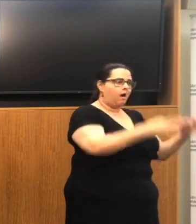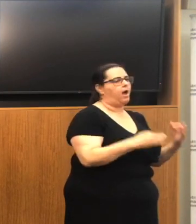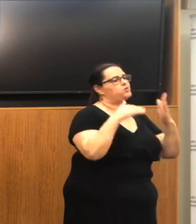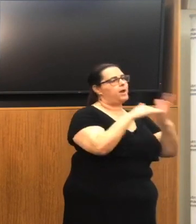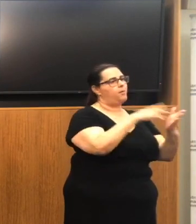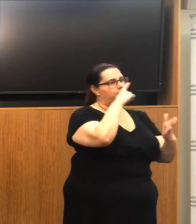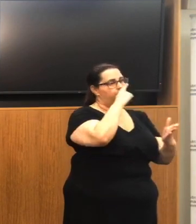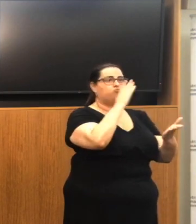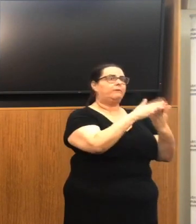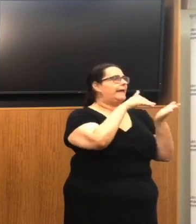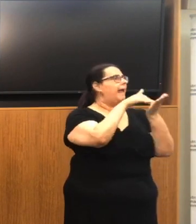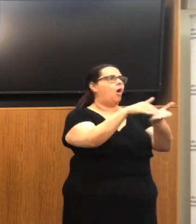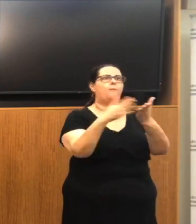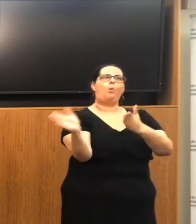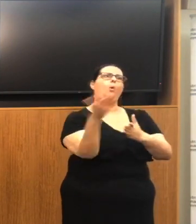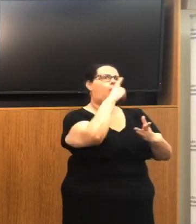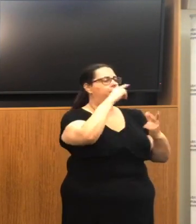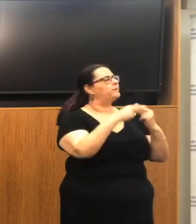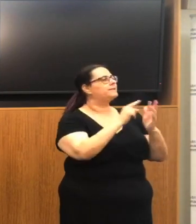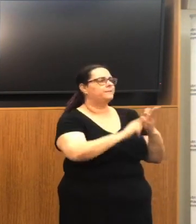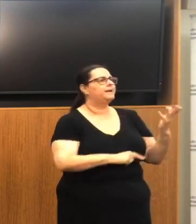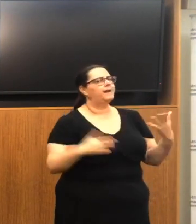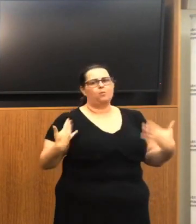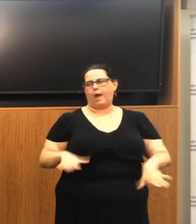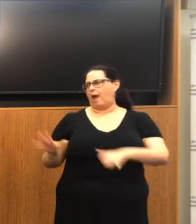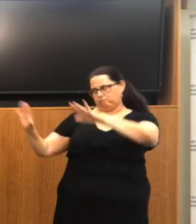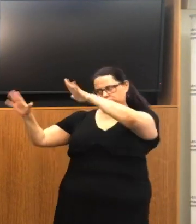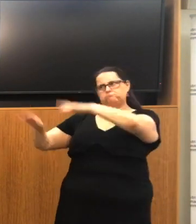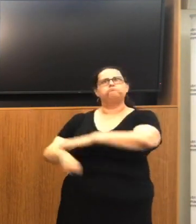a profound affect on so many people with disabilities around the world.